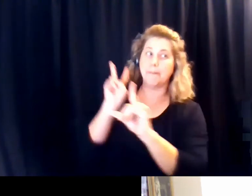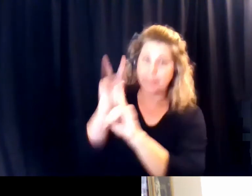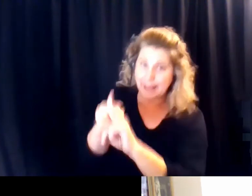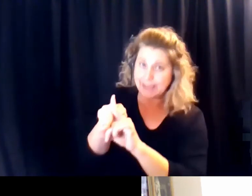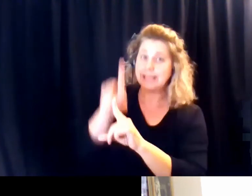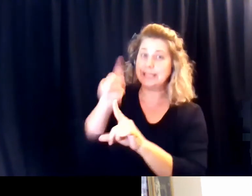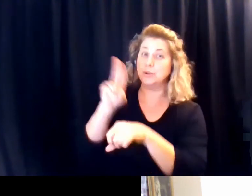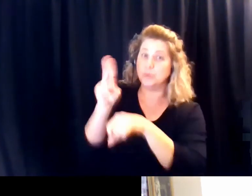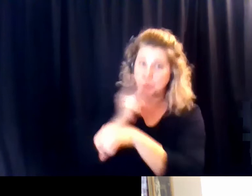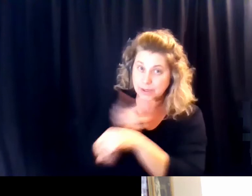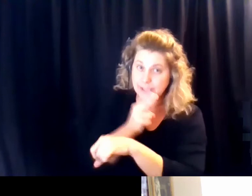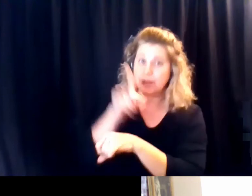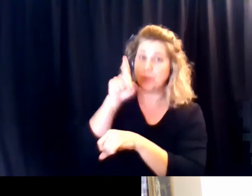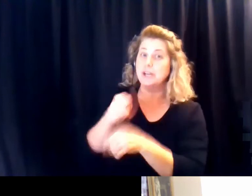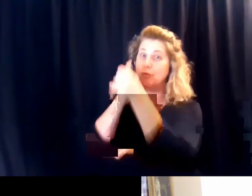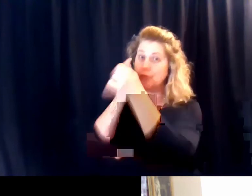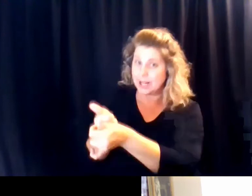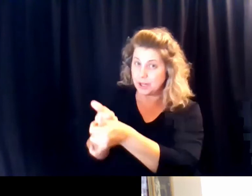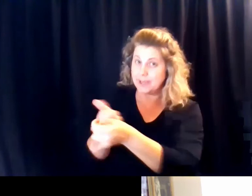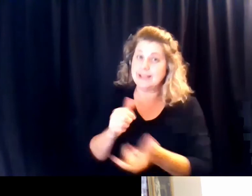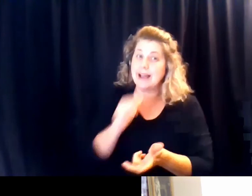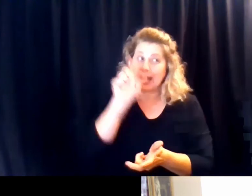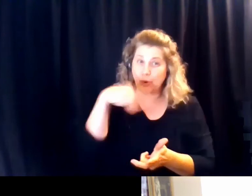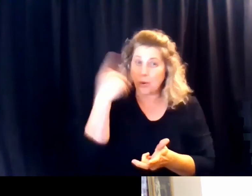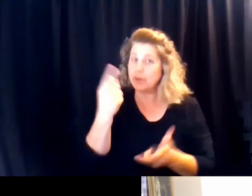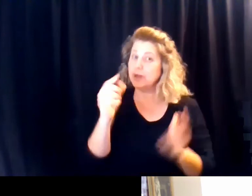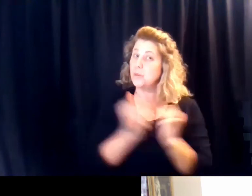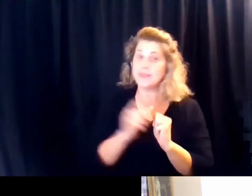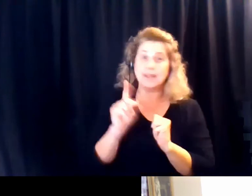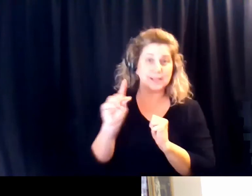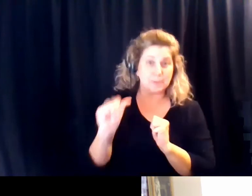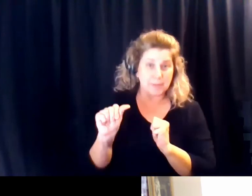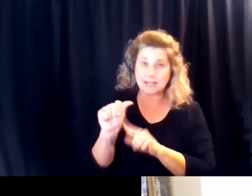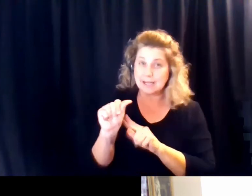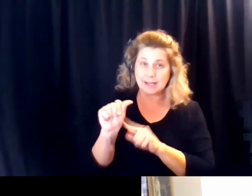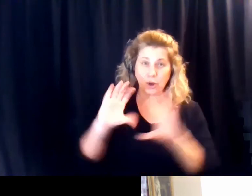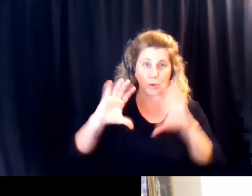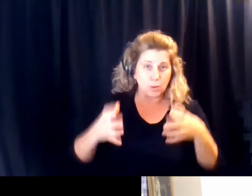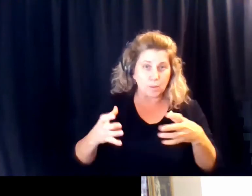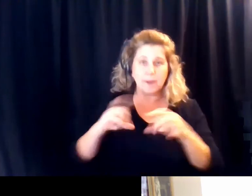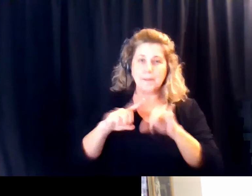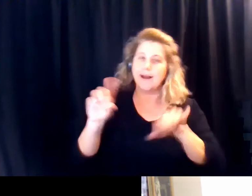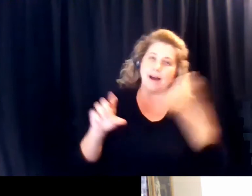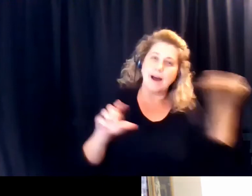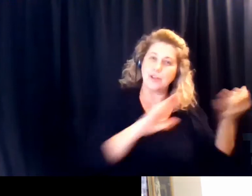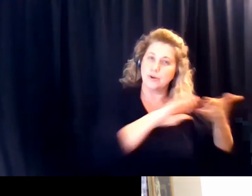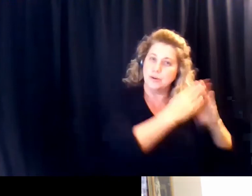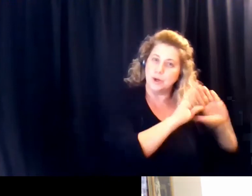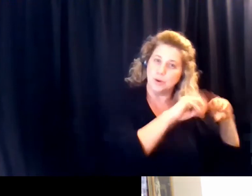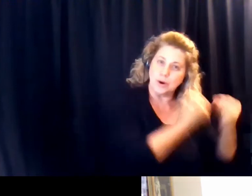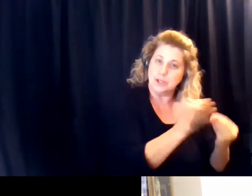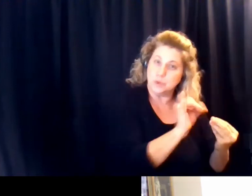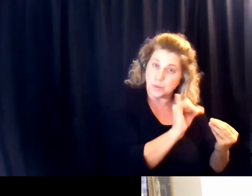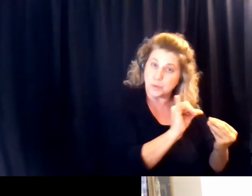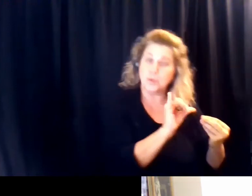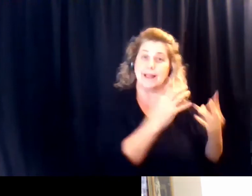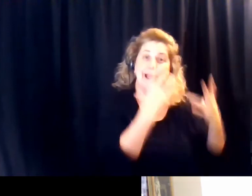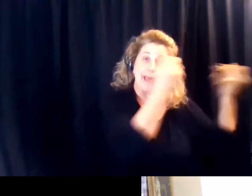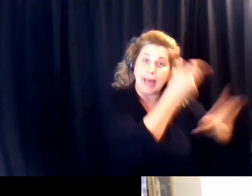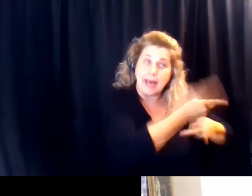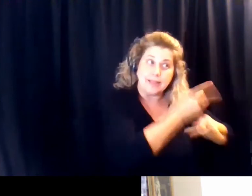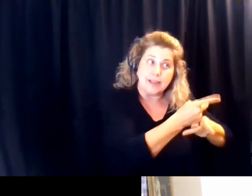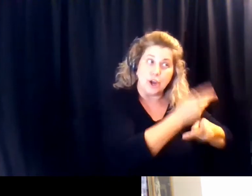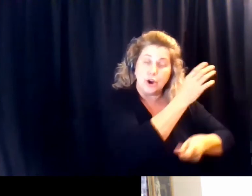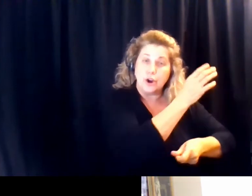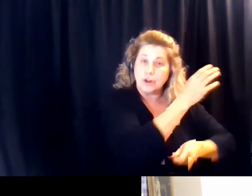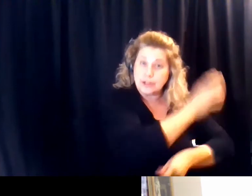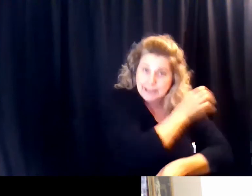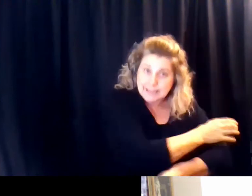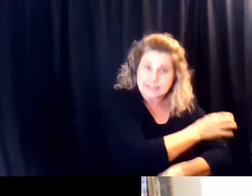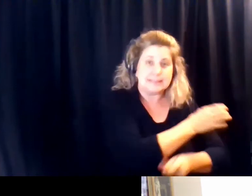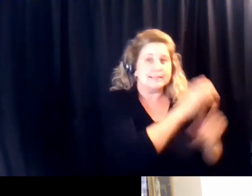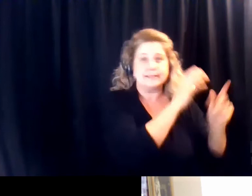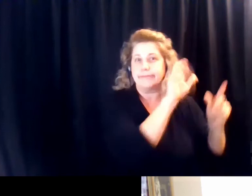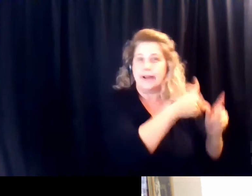Judith Heumann: People in those institutions, we have to be able to look at these issues and look at ways that we can seriously address it. And I think universities, quite frankly,